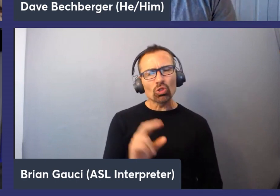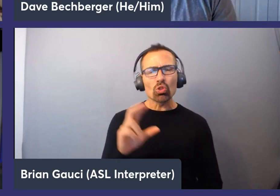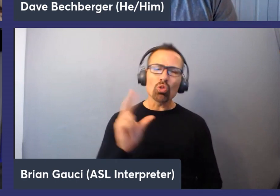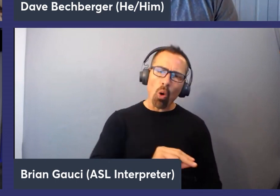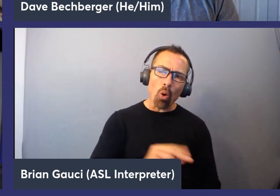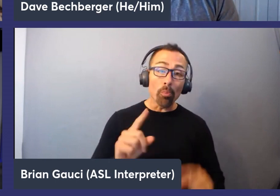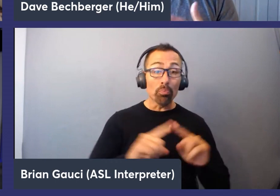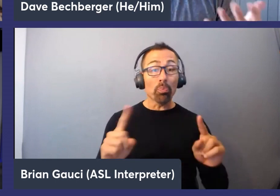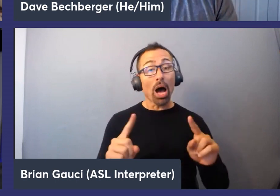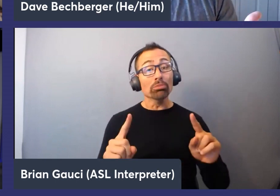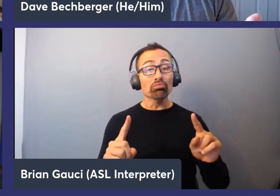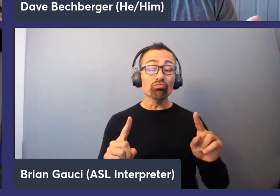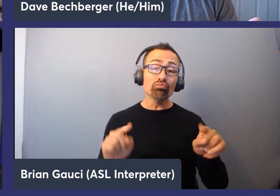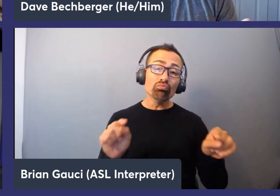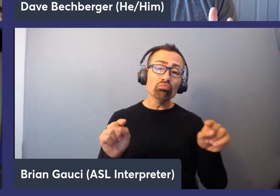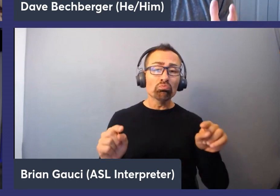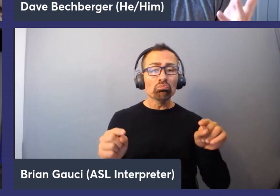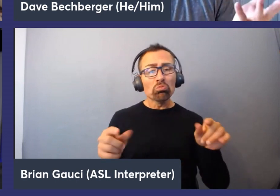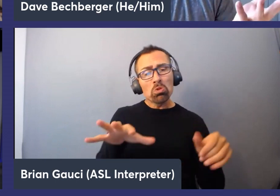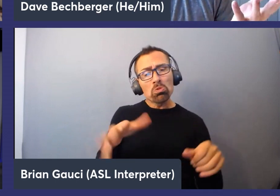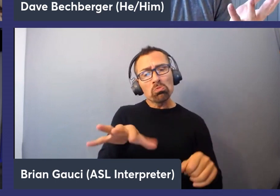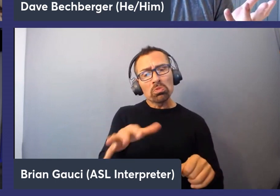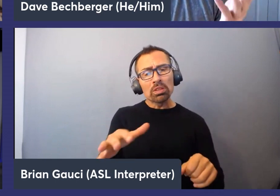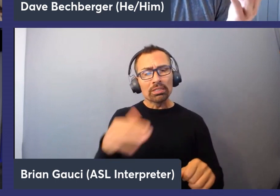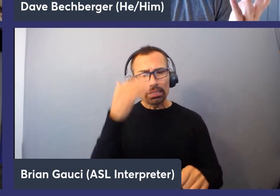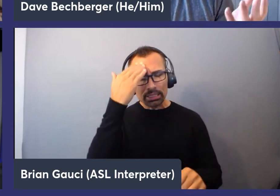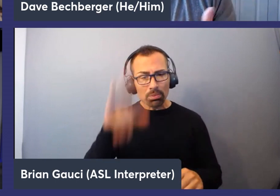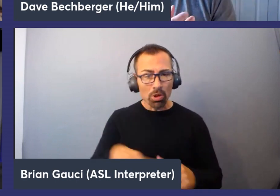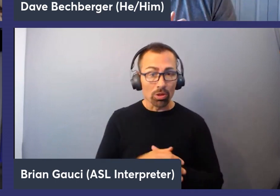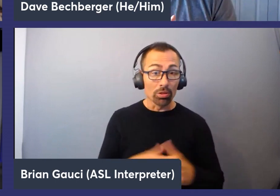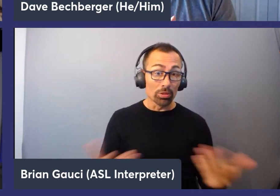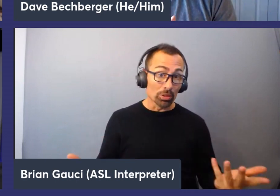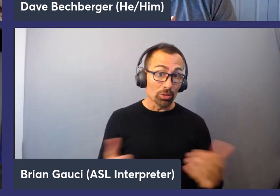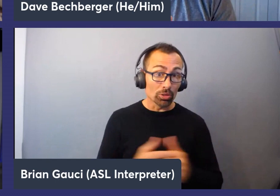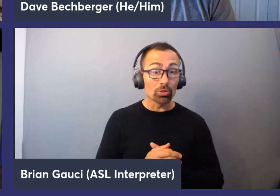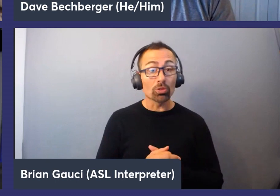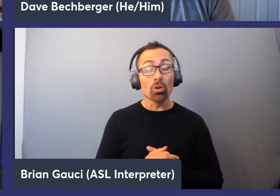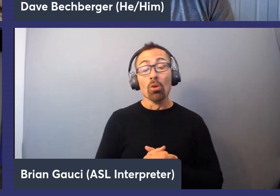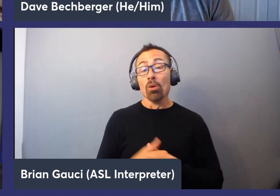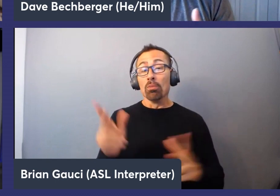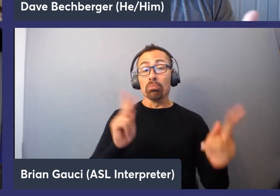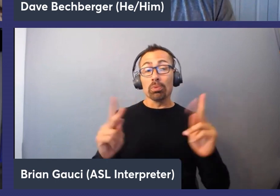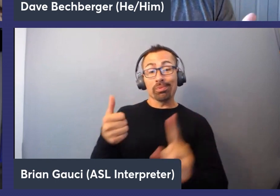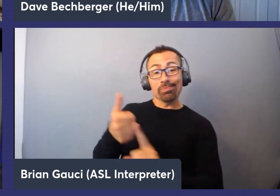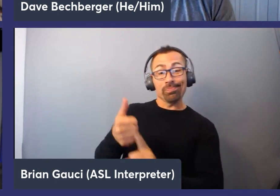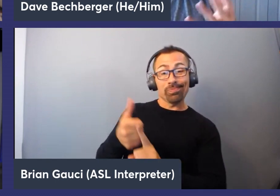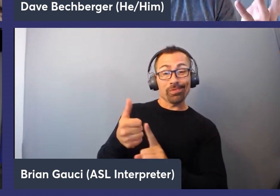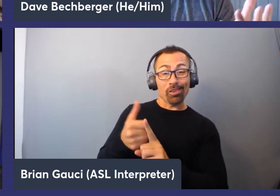or for people that are necessarily potentially maybe less technically astute as some other,